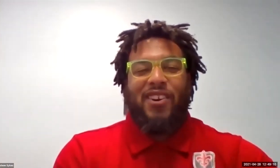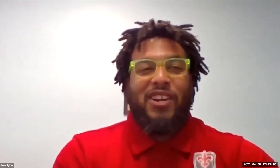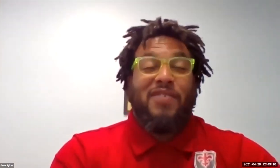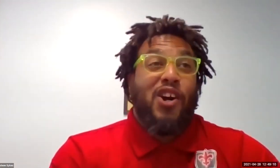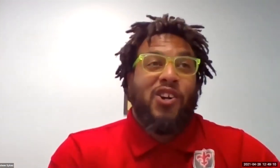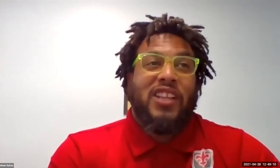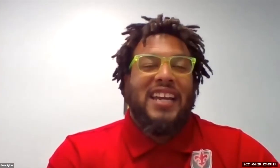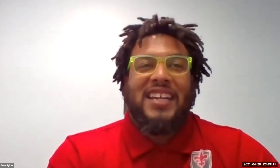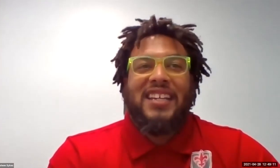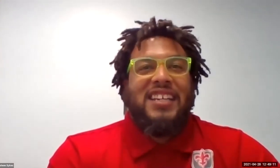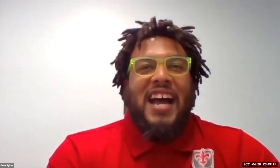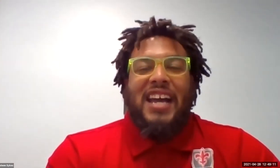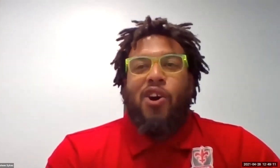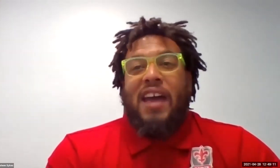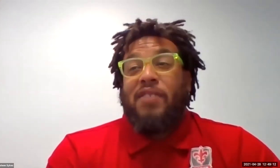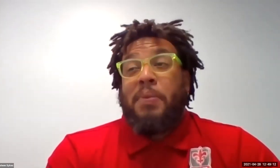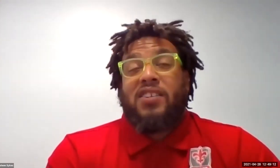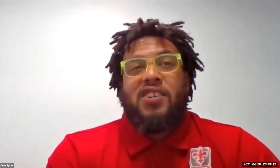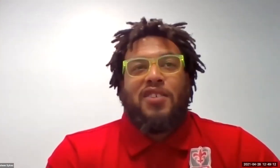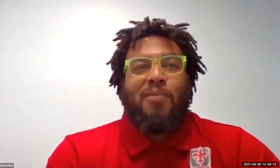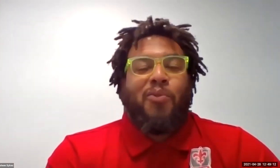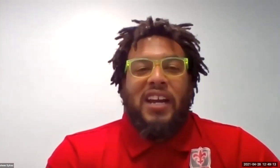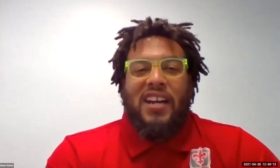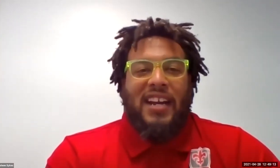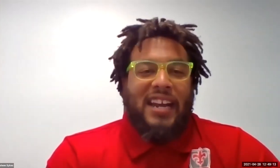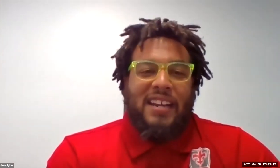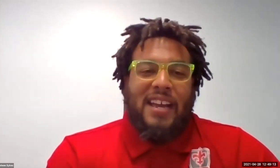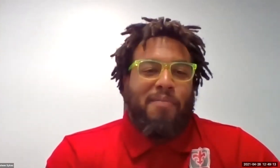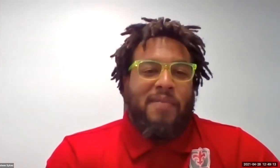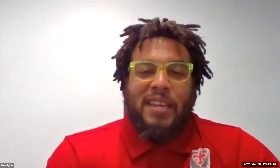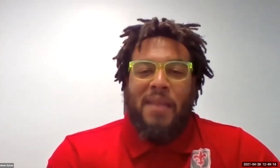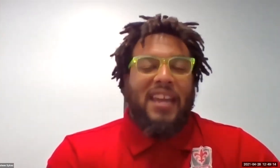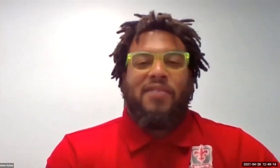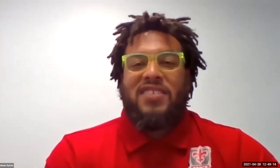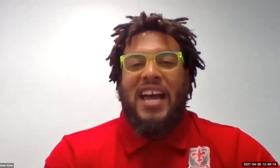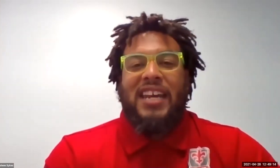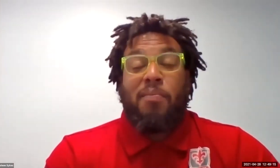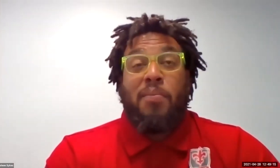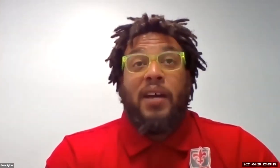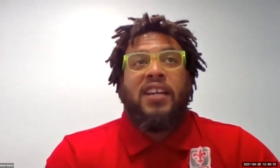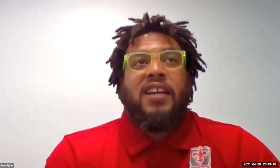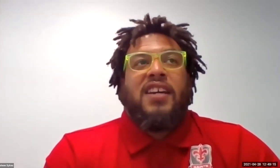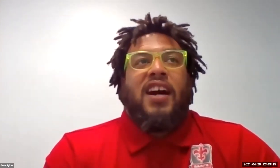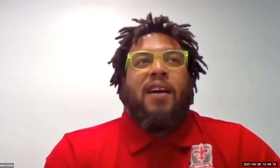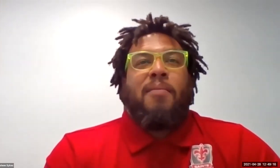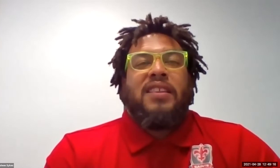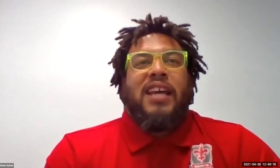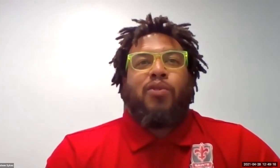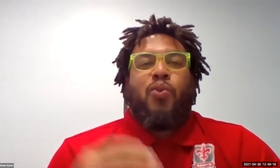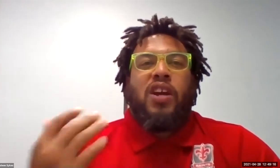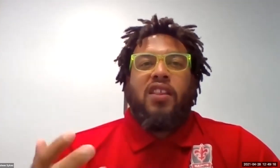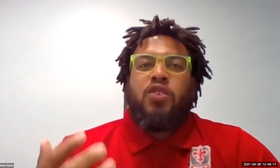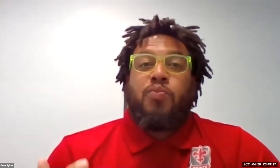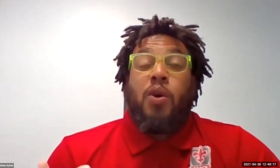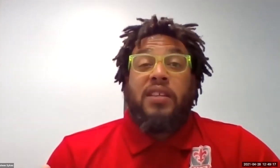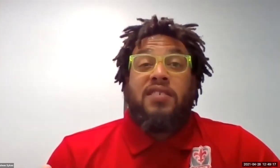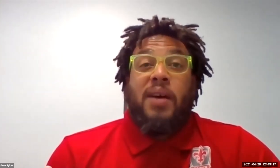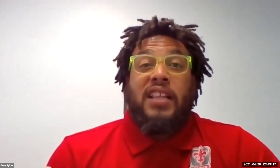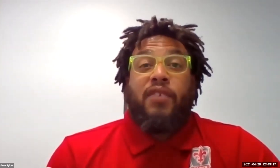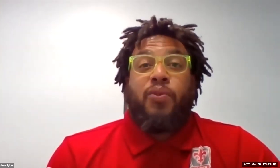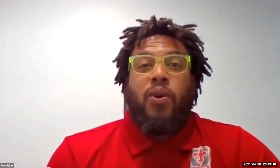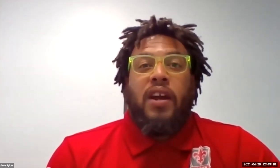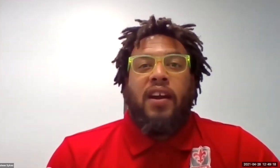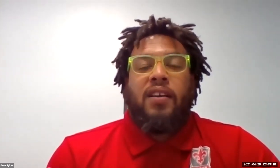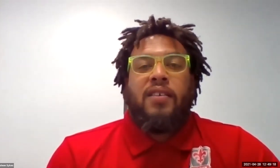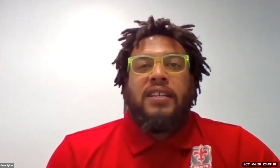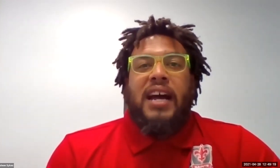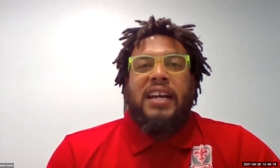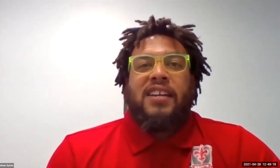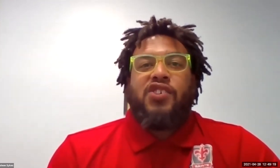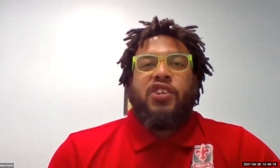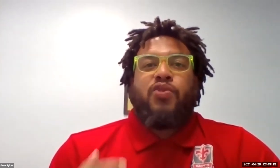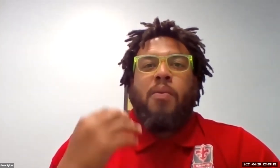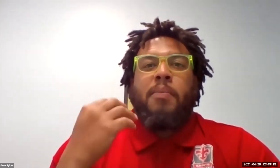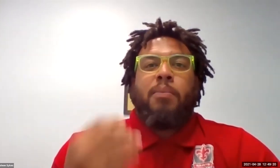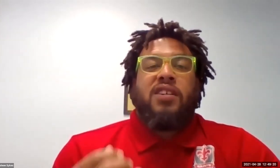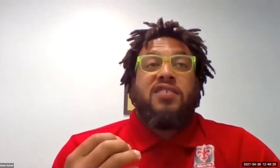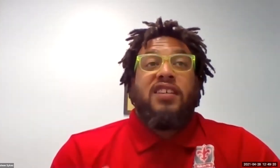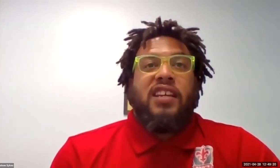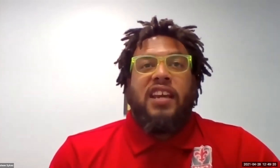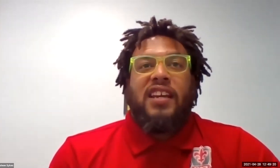Ironically, later on I became a baker.